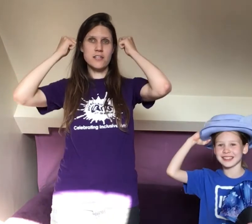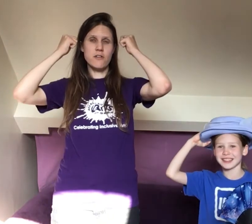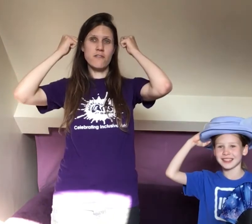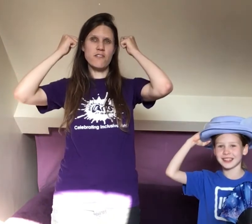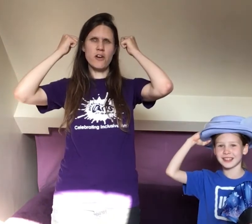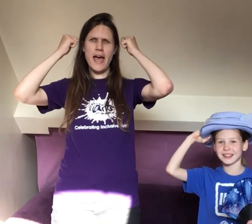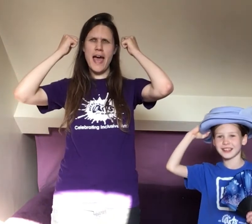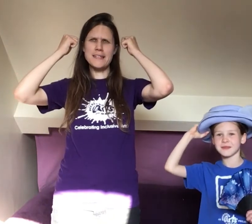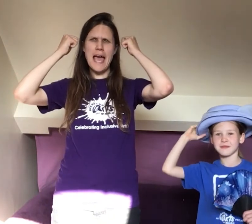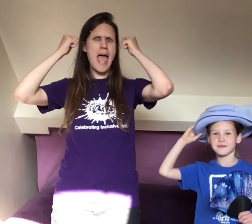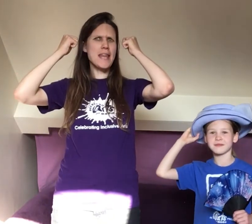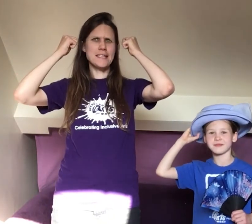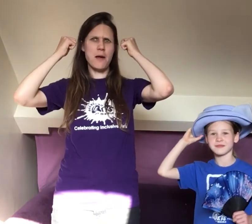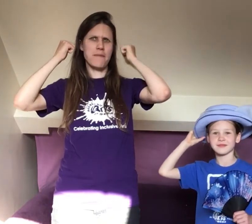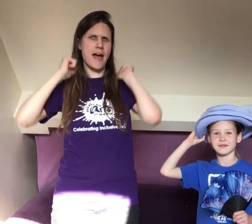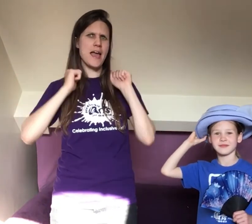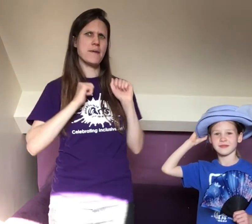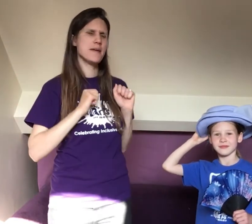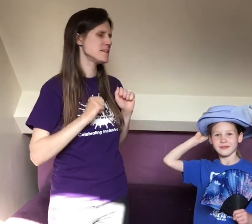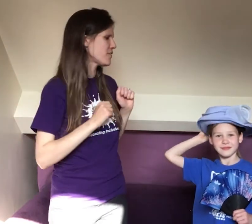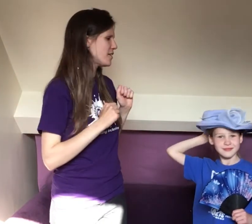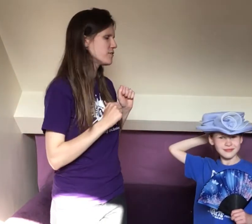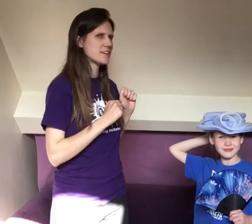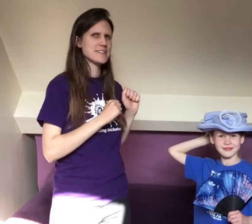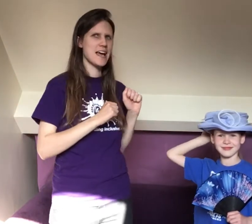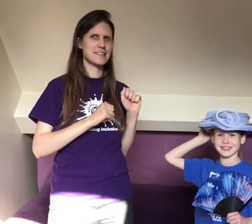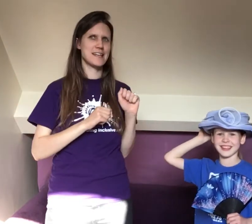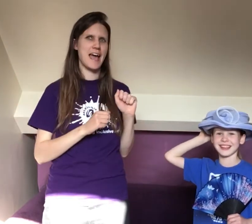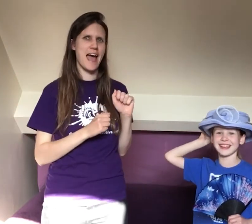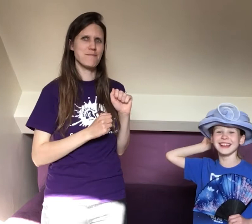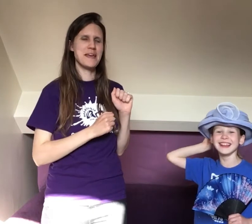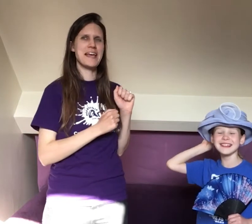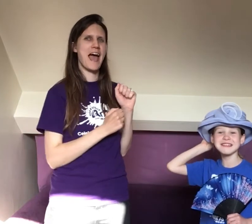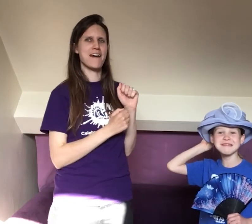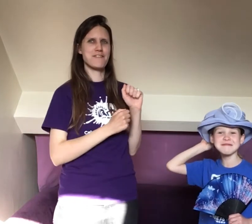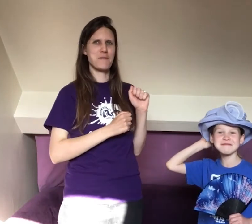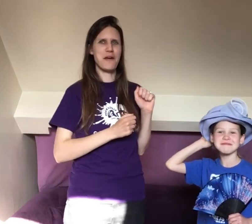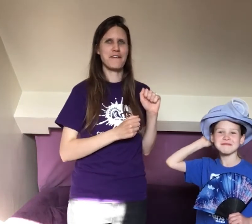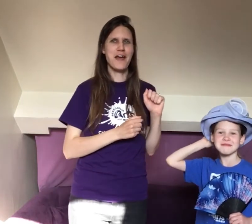So if you’ve got a hat, any type of hat… Immy’s found a fantastic hat, big hat from her…